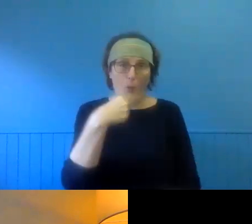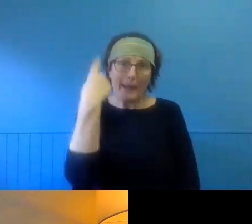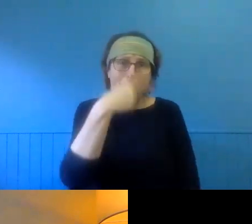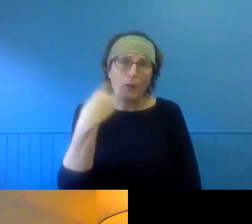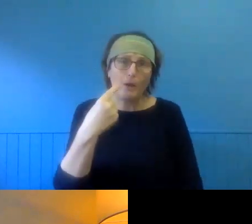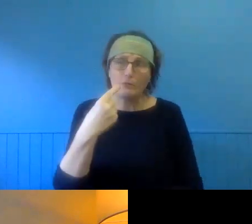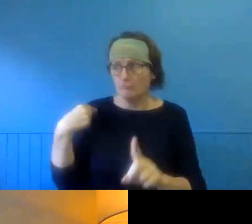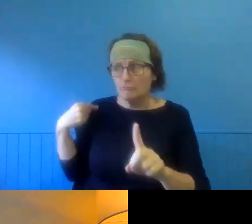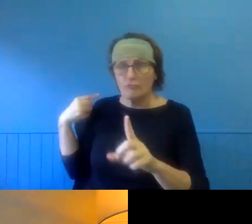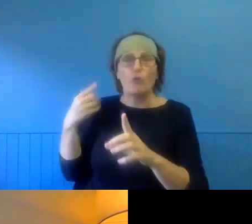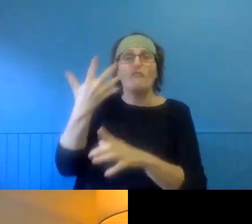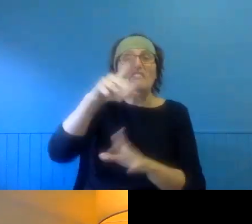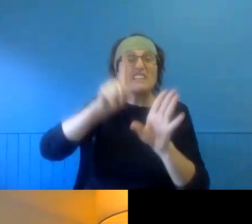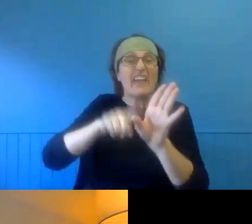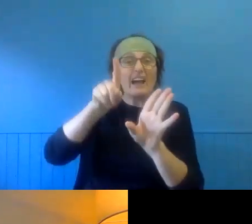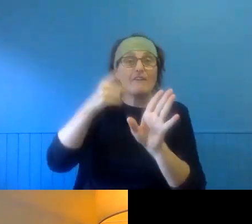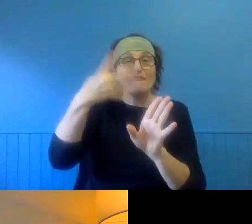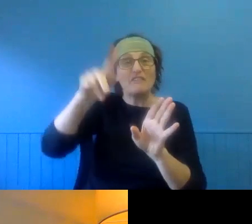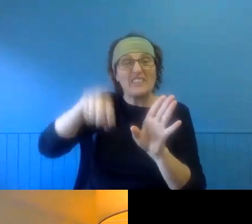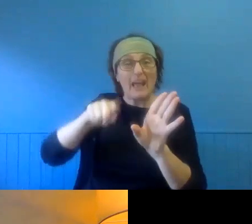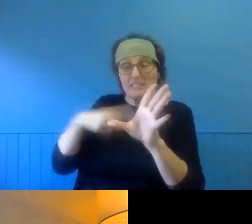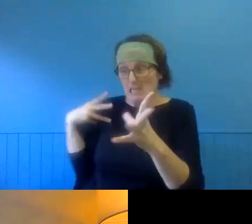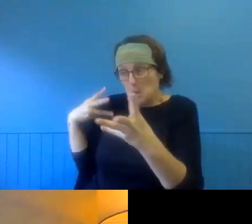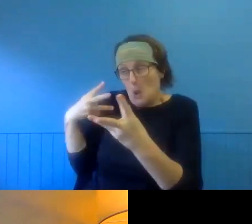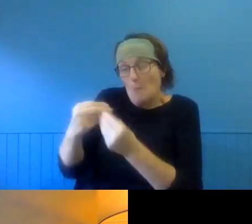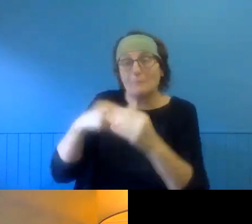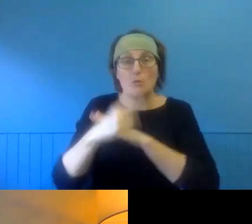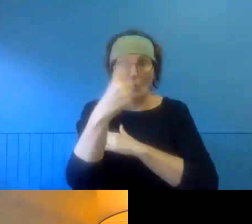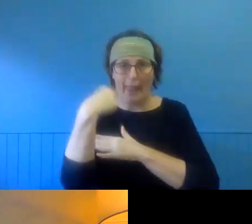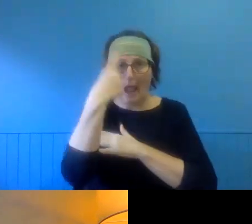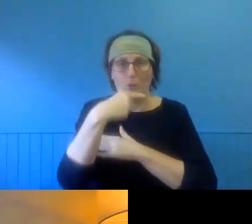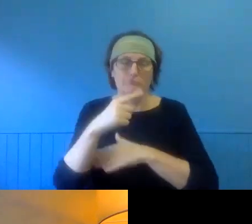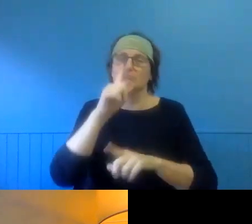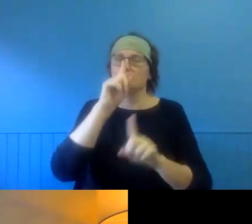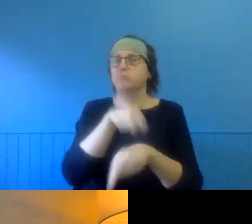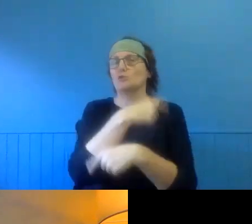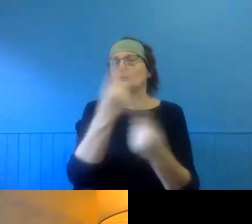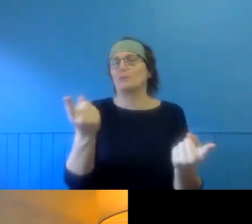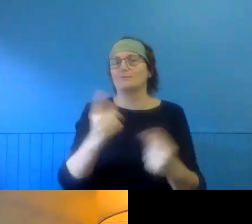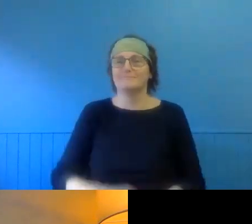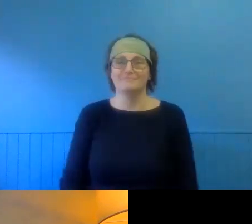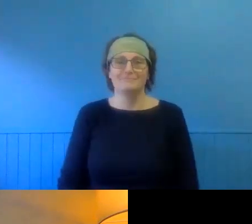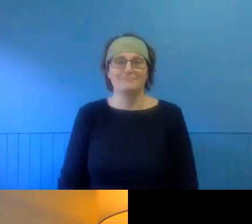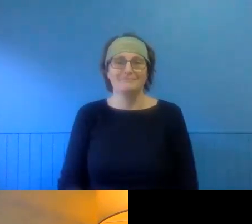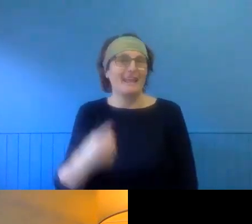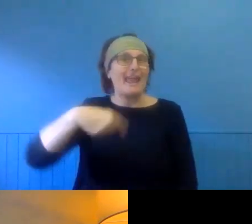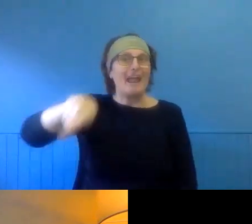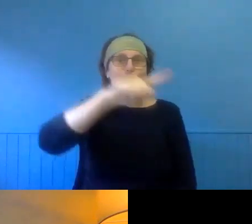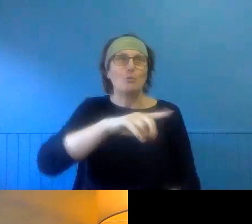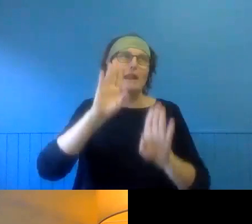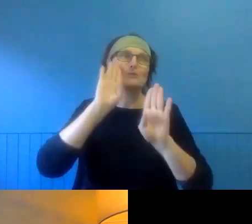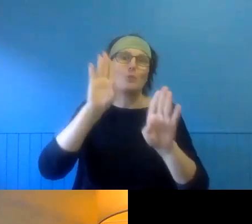50,000 years. >> TERRI JANKE: Sorry, sorry >> IAN: No, it is fine. We are